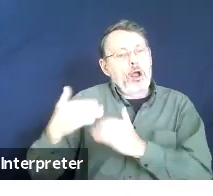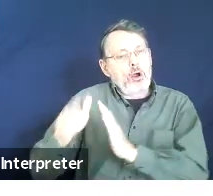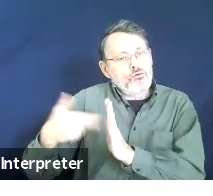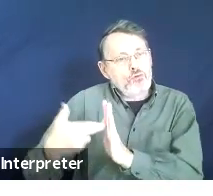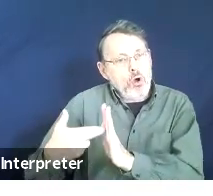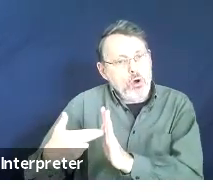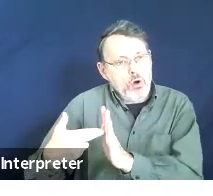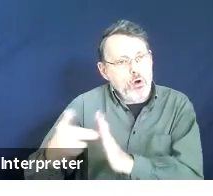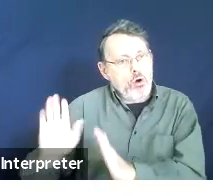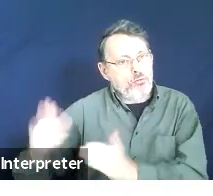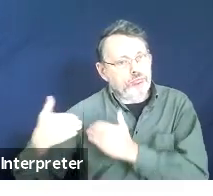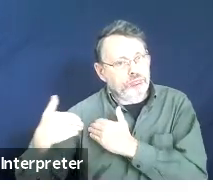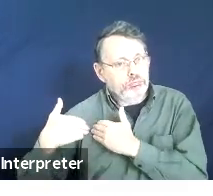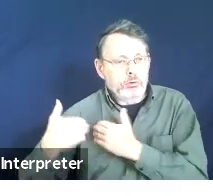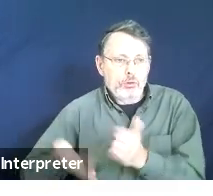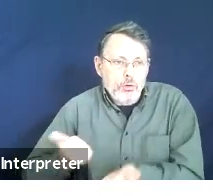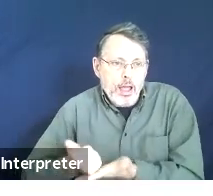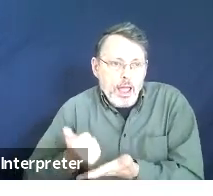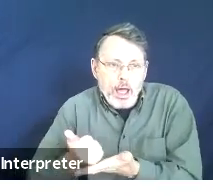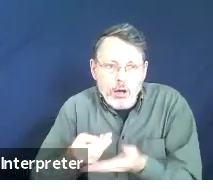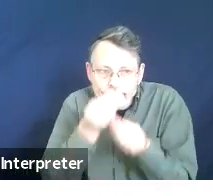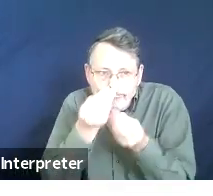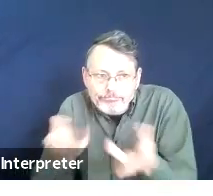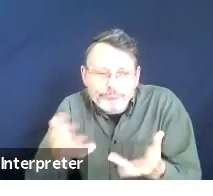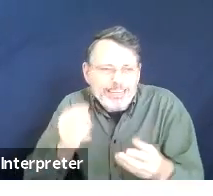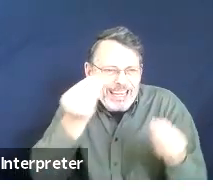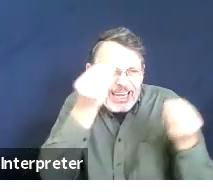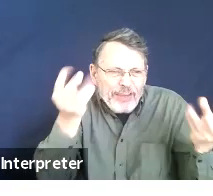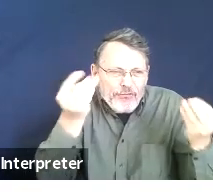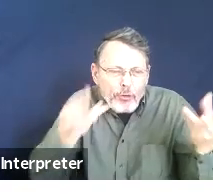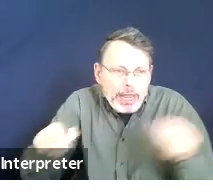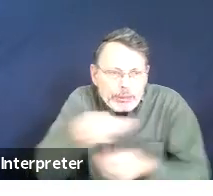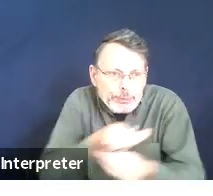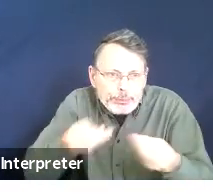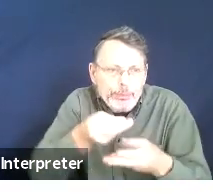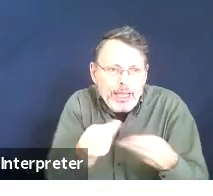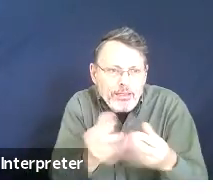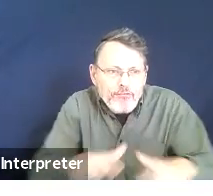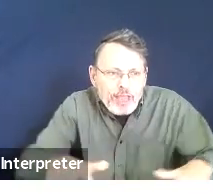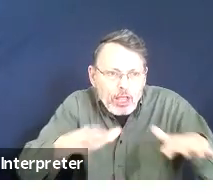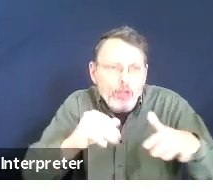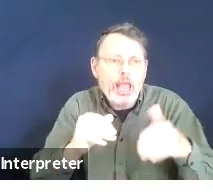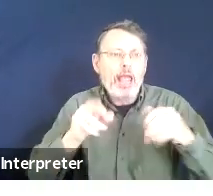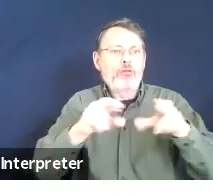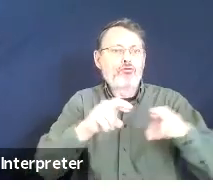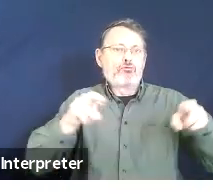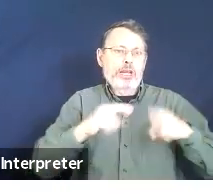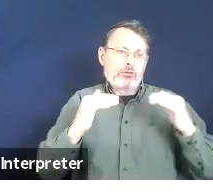information from the field and at the regional level to FEMA leadership. So we make sure that